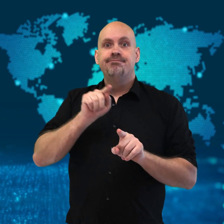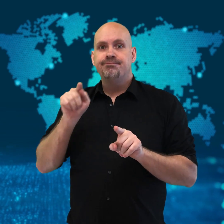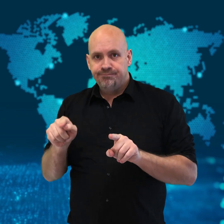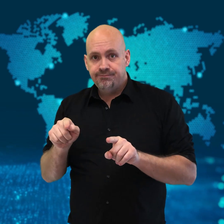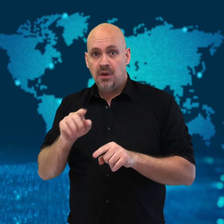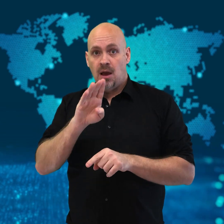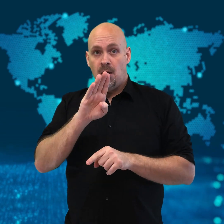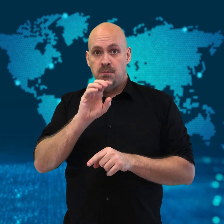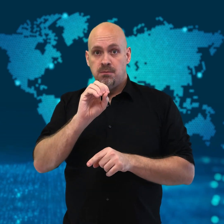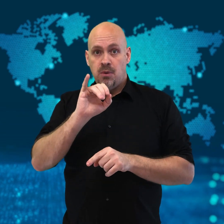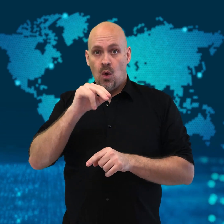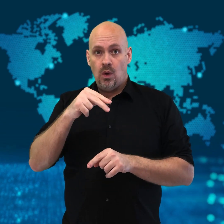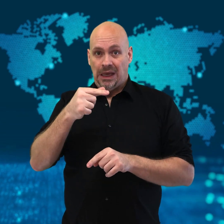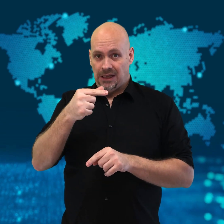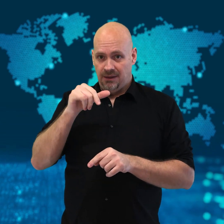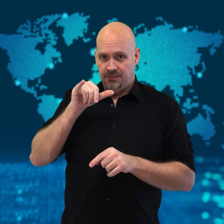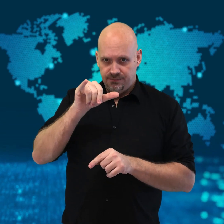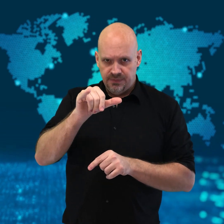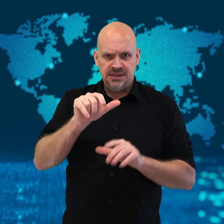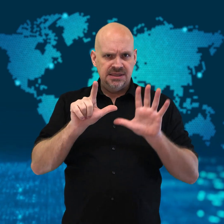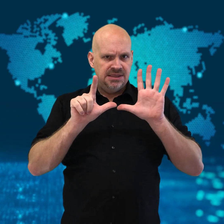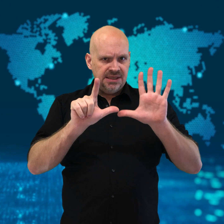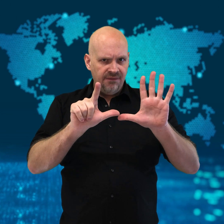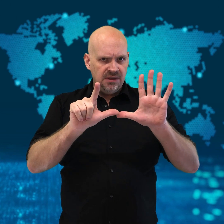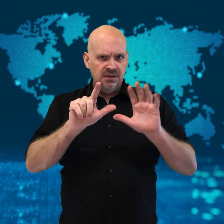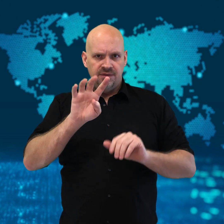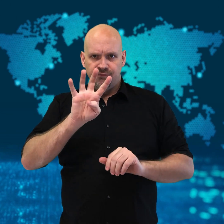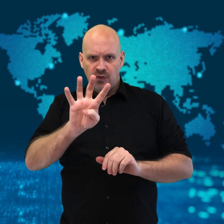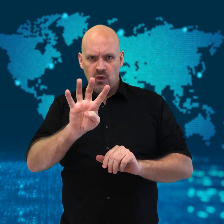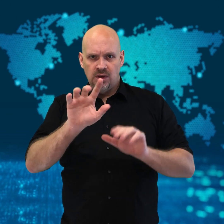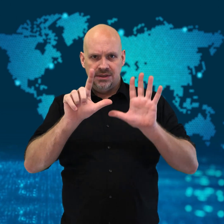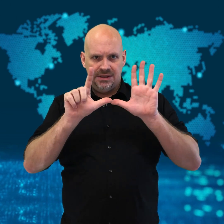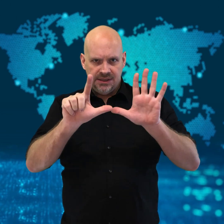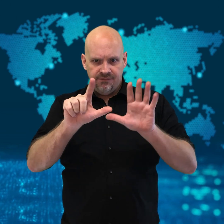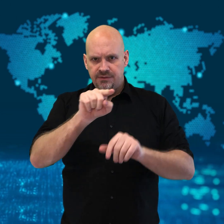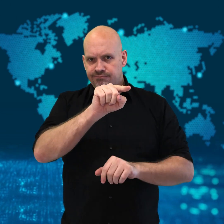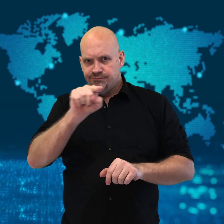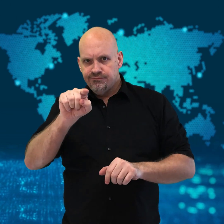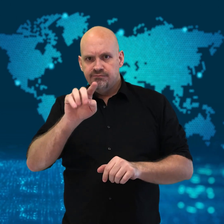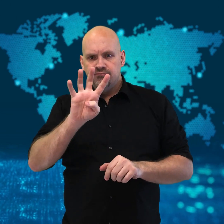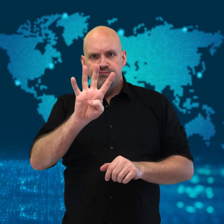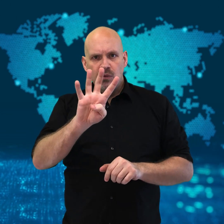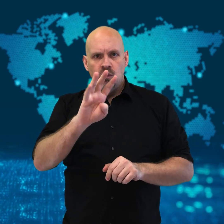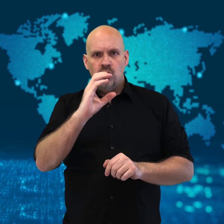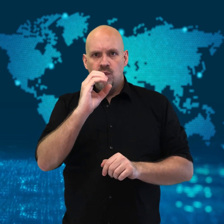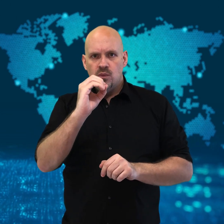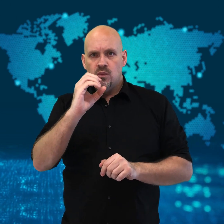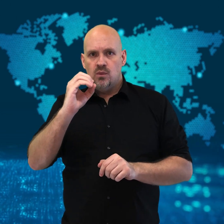There were no injuries and no deaths. On Monday,